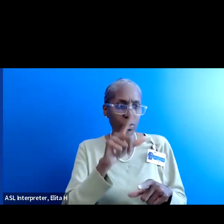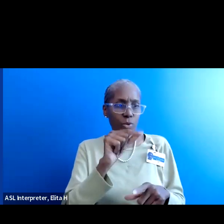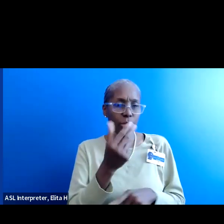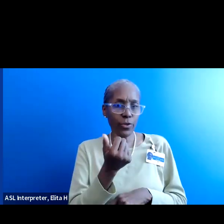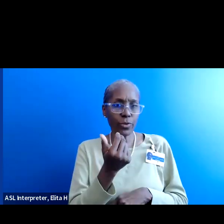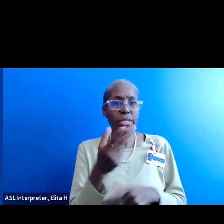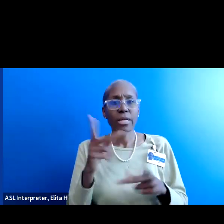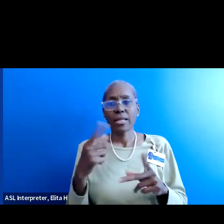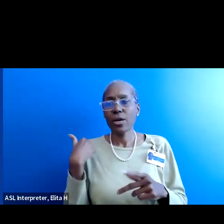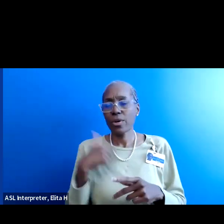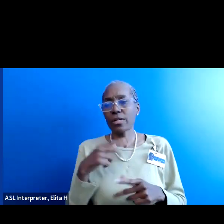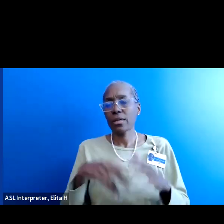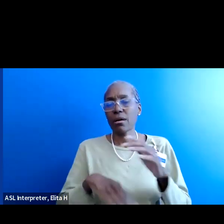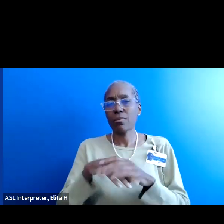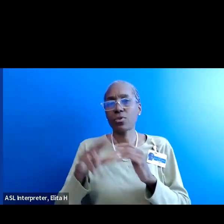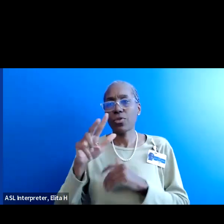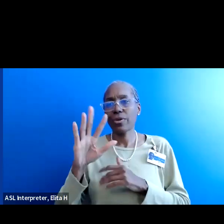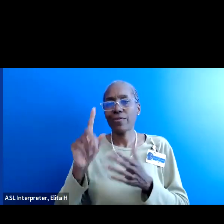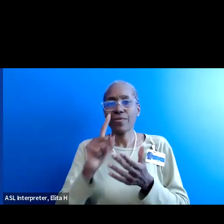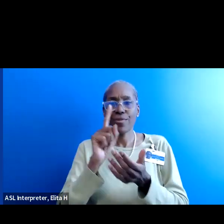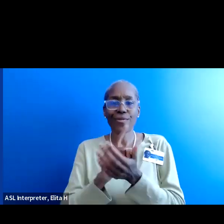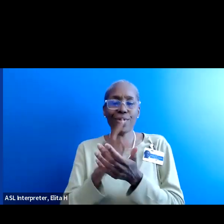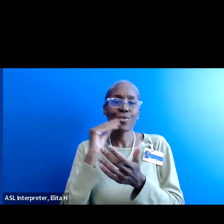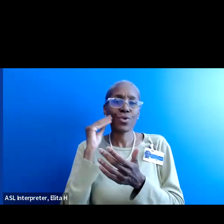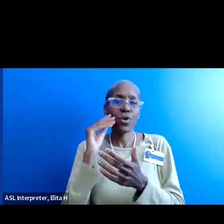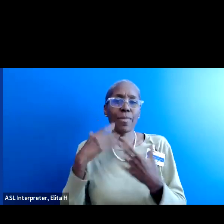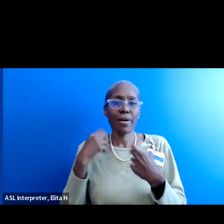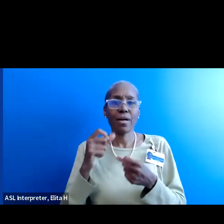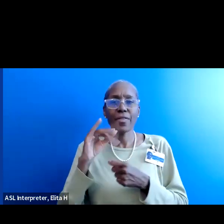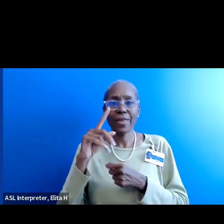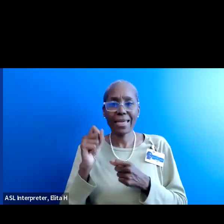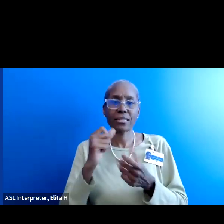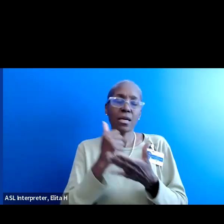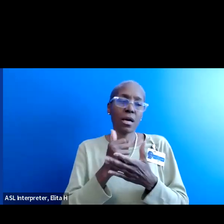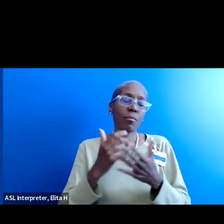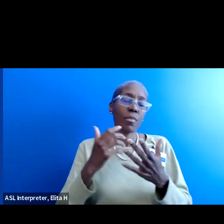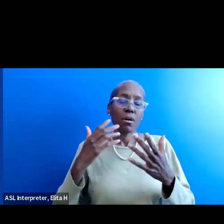up to 35 hours for home health aides per week to include help with dressing, bathing and other activities.